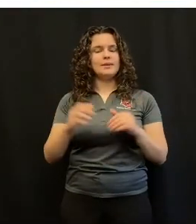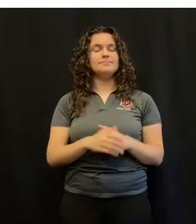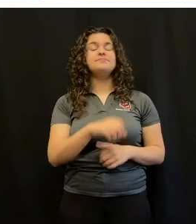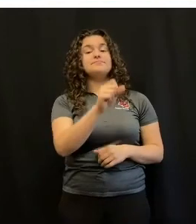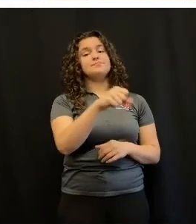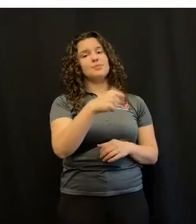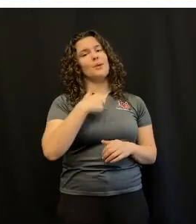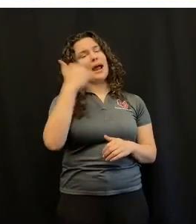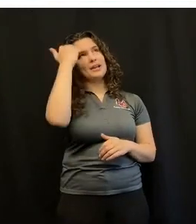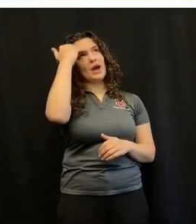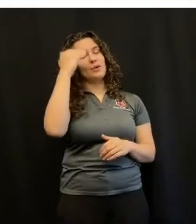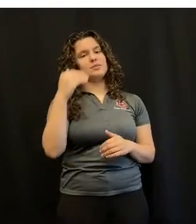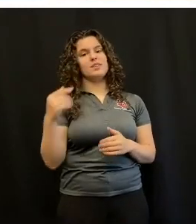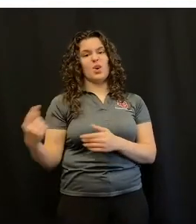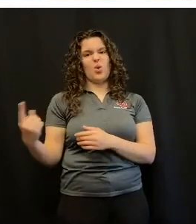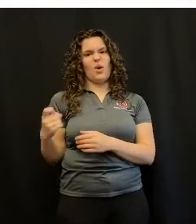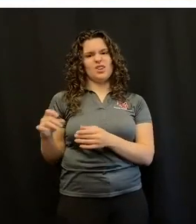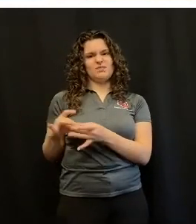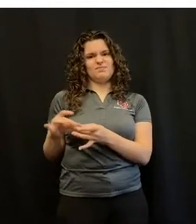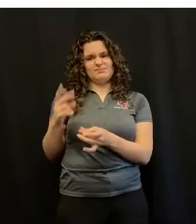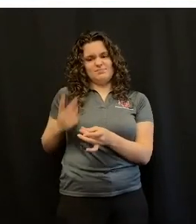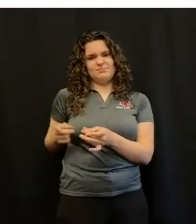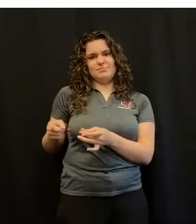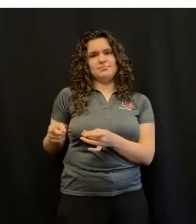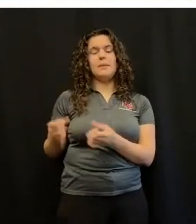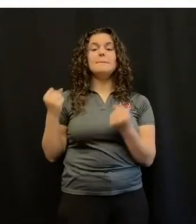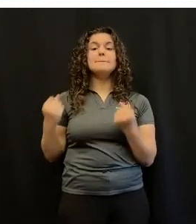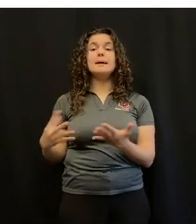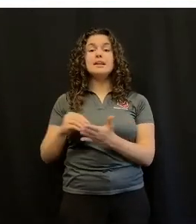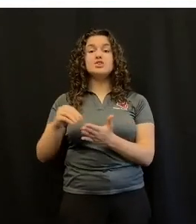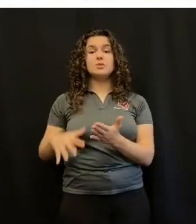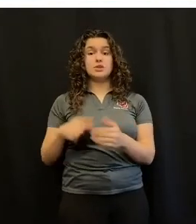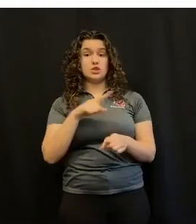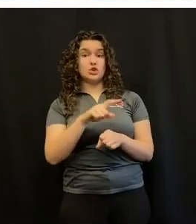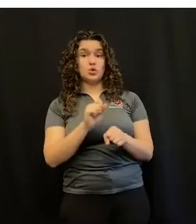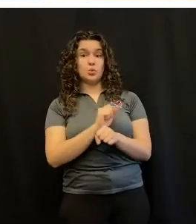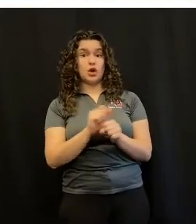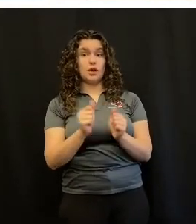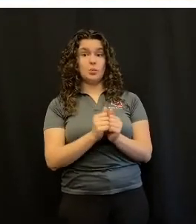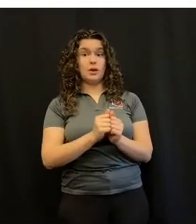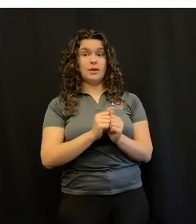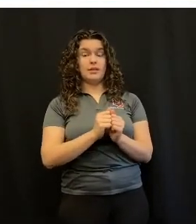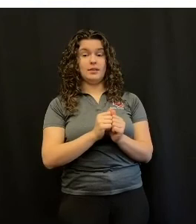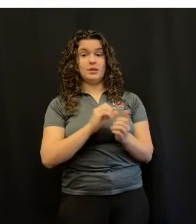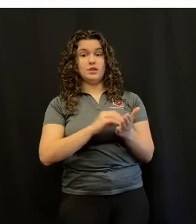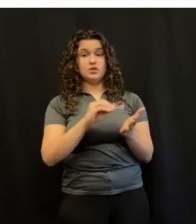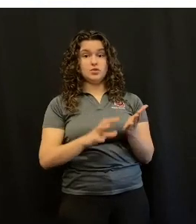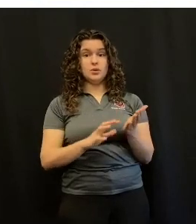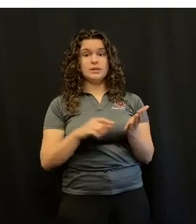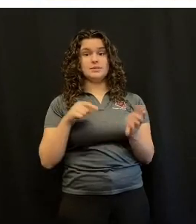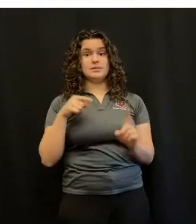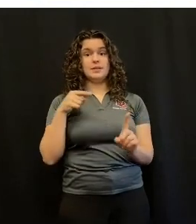because I've got a question here about many of the students that you're working with had taken their curriculum online